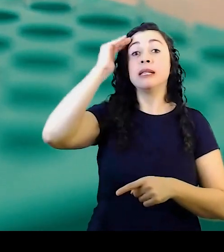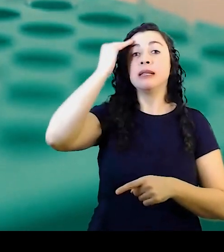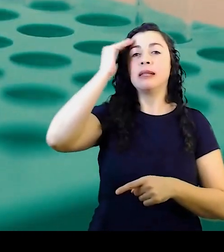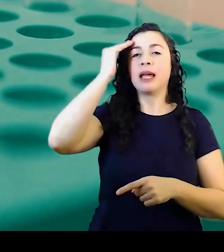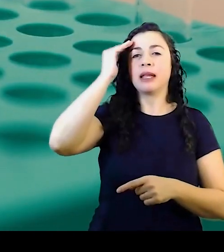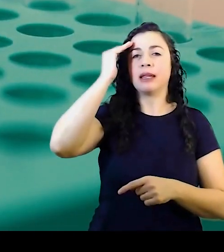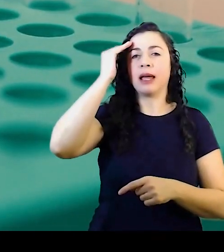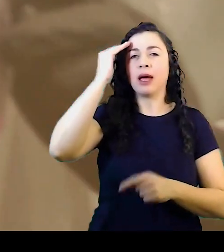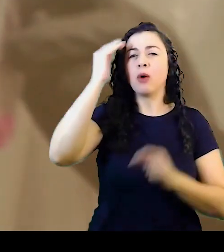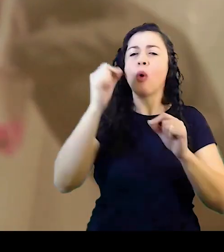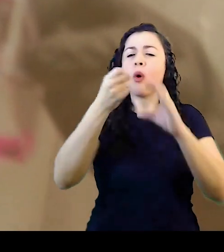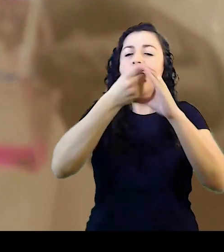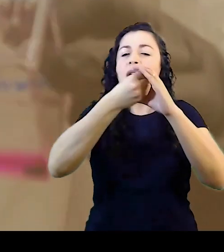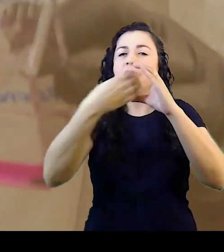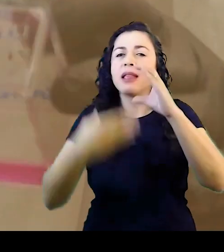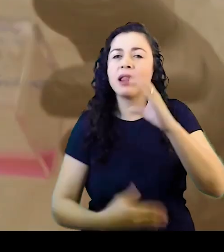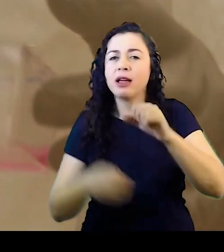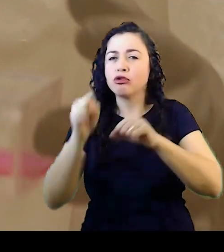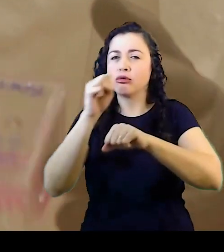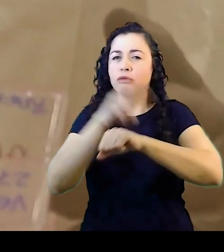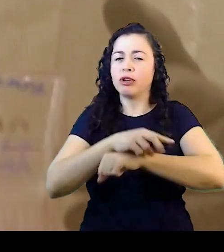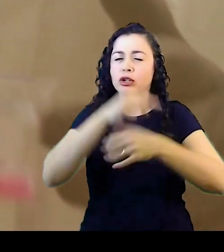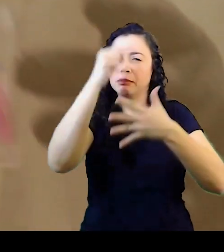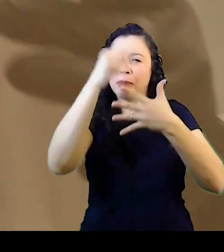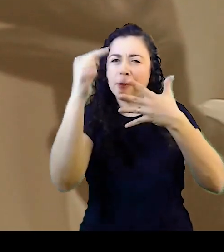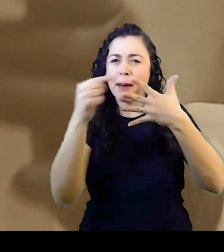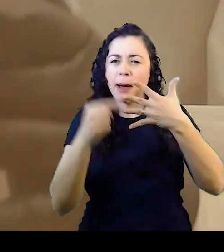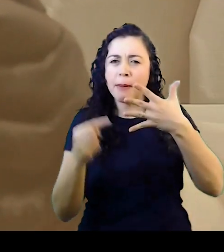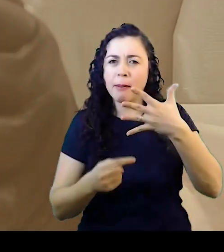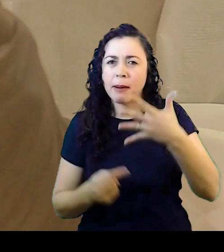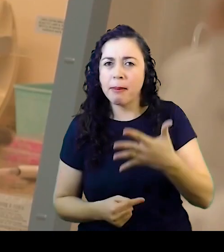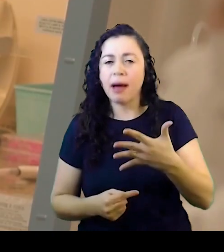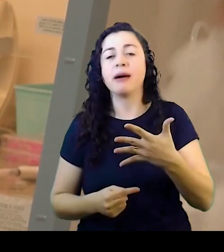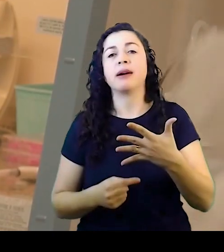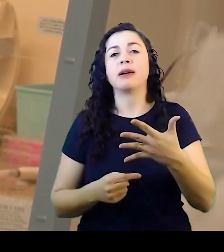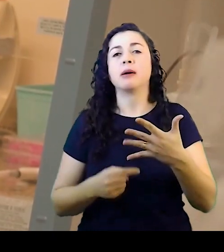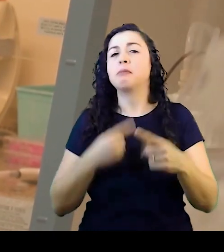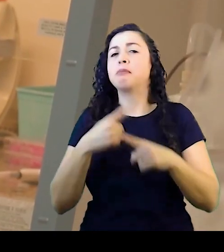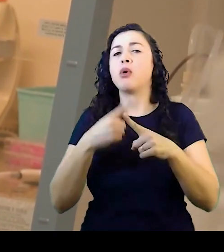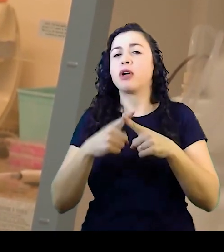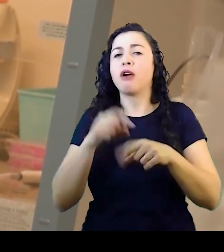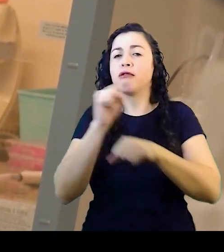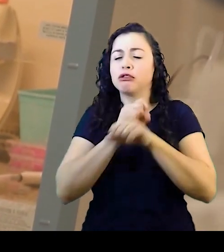markers and components that may interfere with viral replication, so